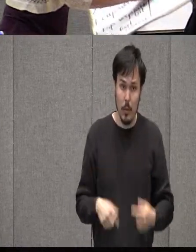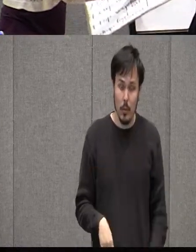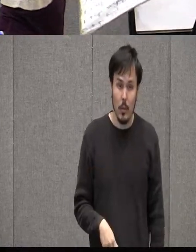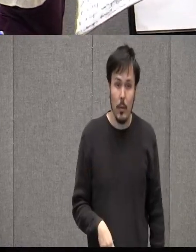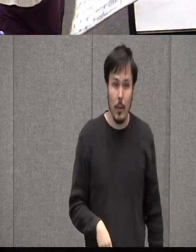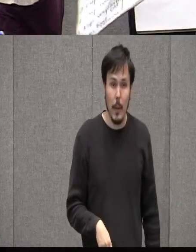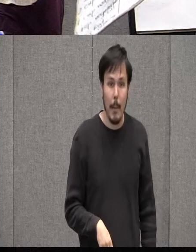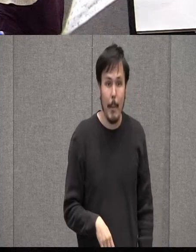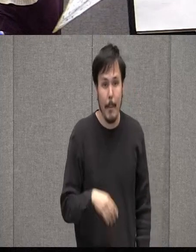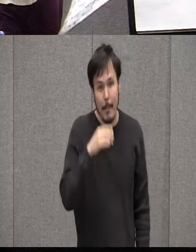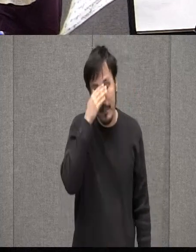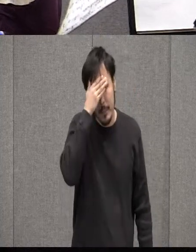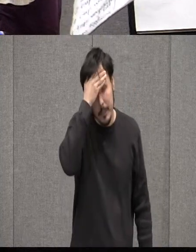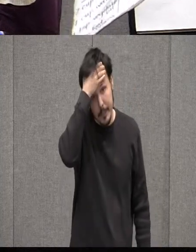And this is the way I used to do it.